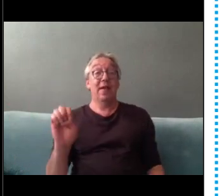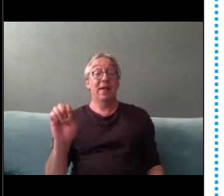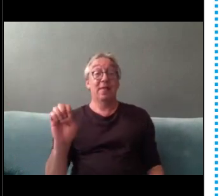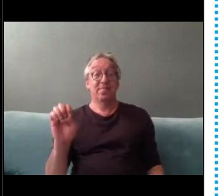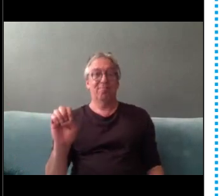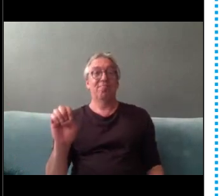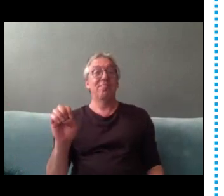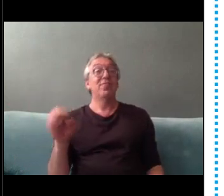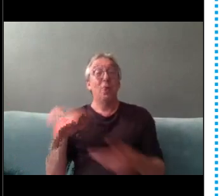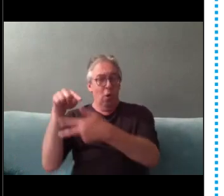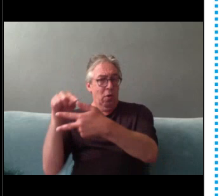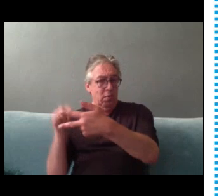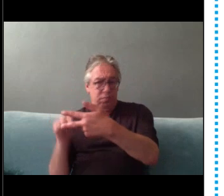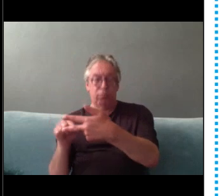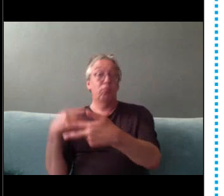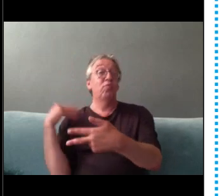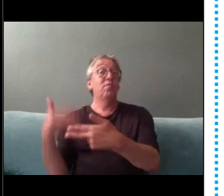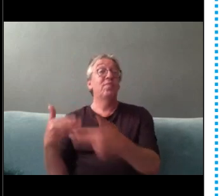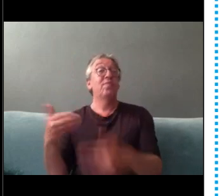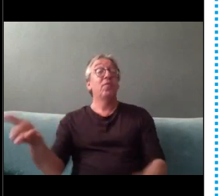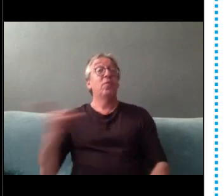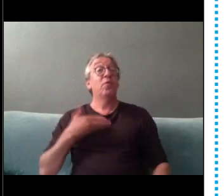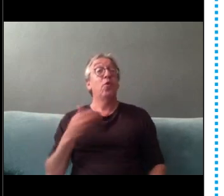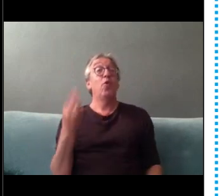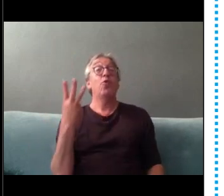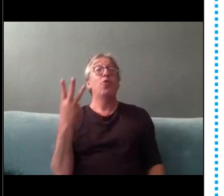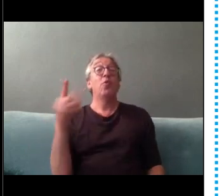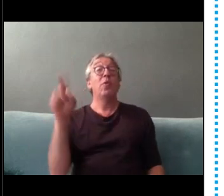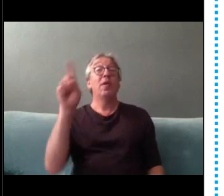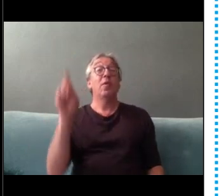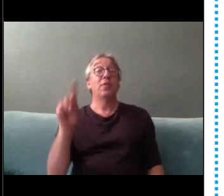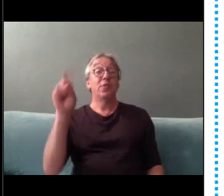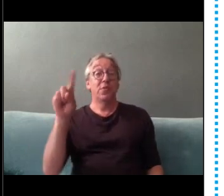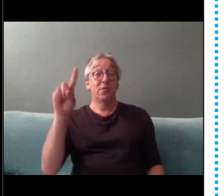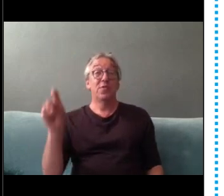I'll start by asking two questions related to rail regulations.